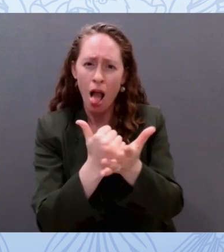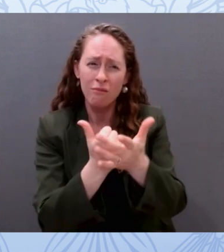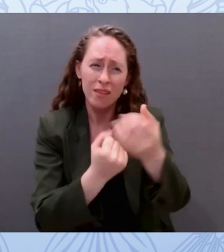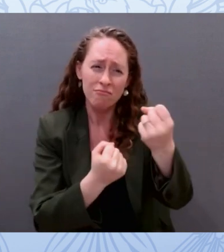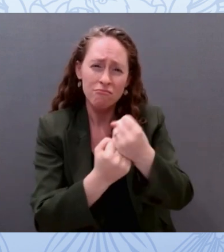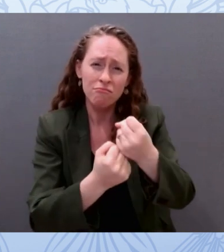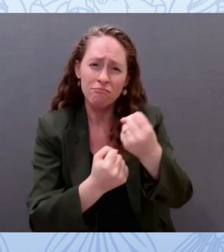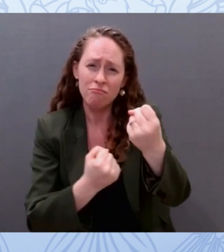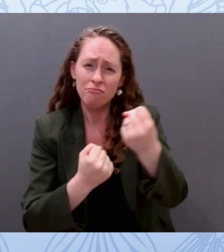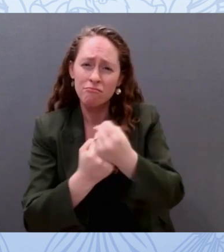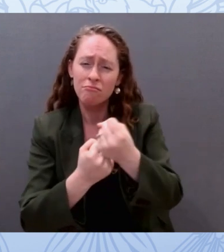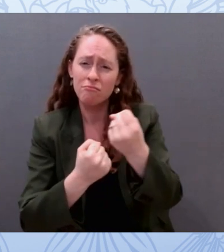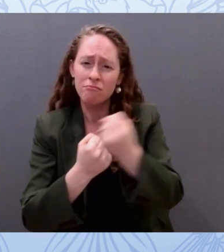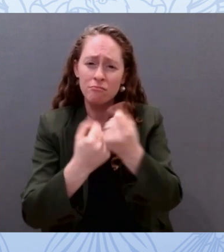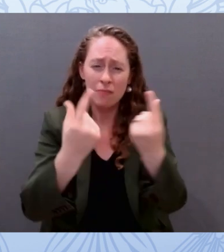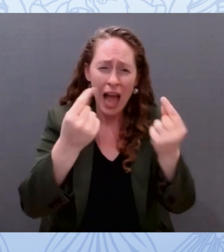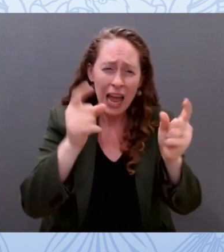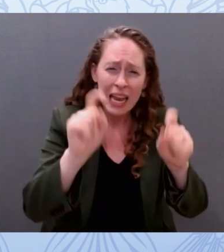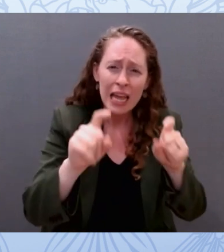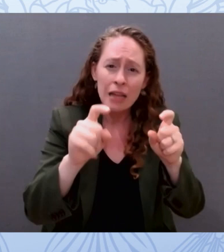Steve, as you graduate today,